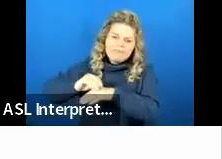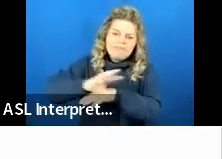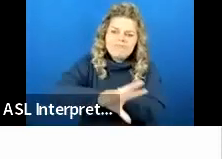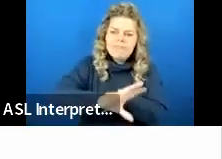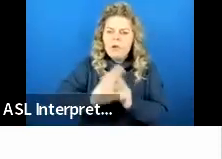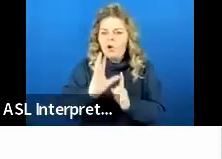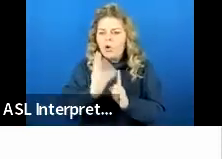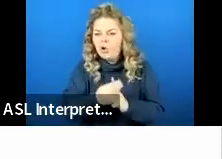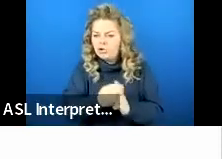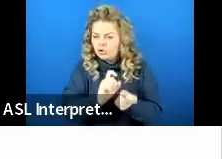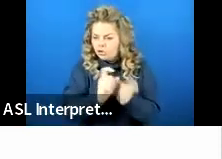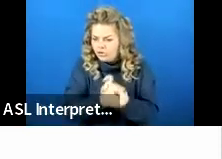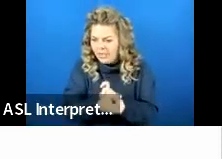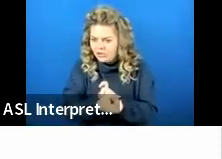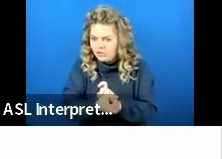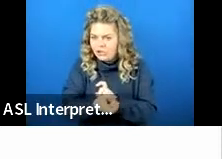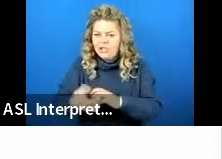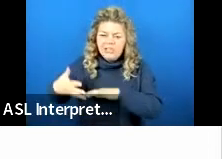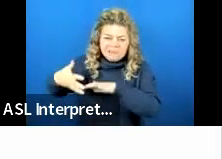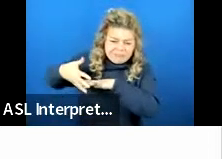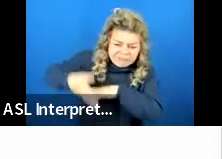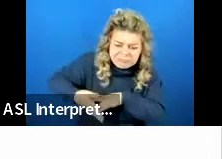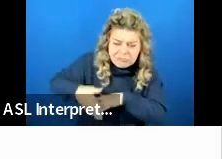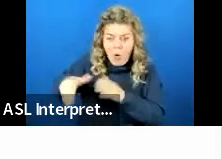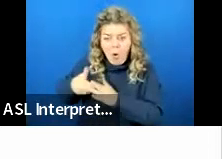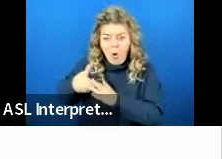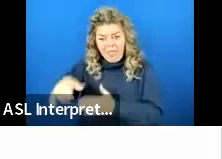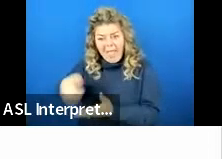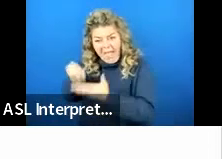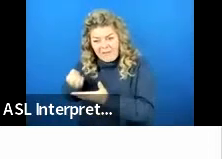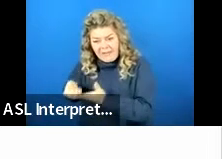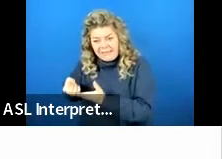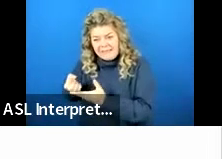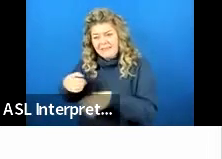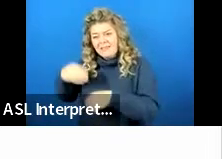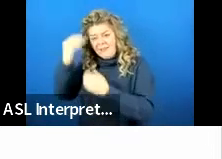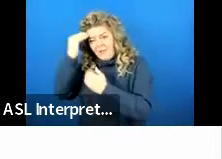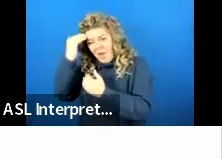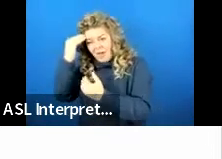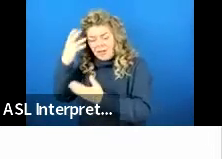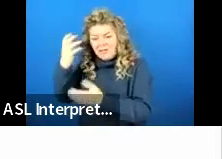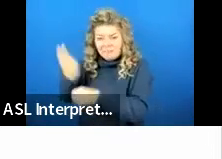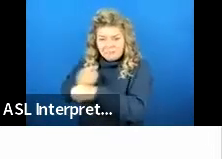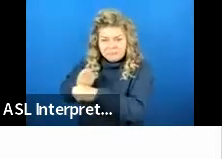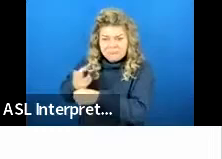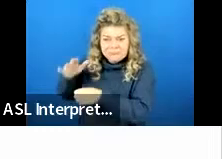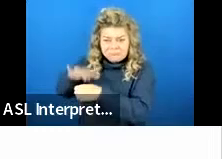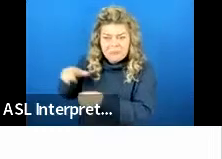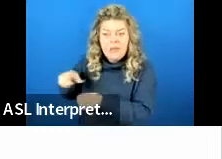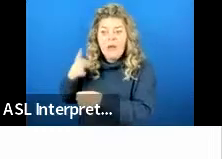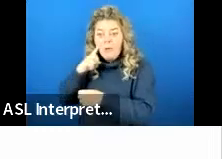that is infusing and integrating evidence-based knowledge and practices on for carbon neutrality,